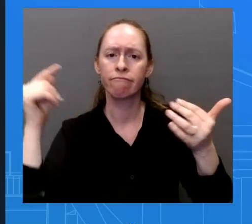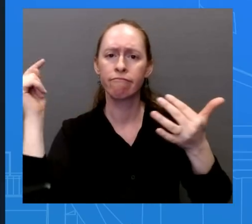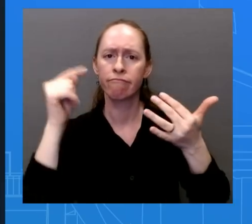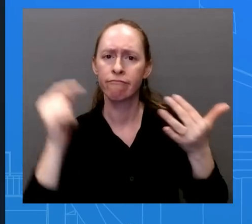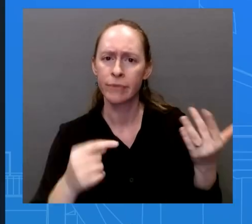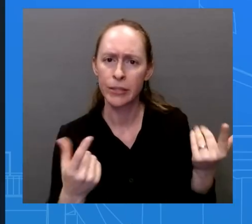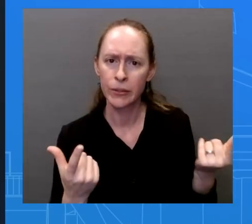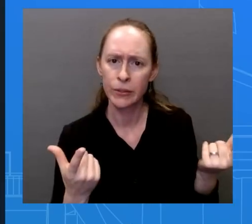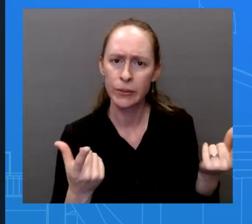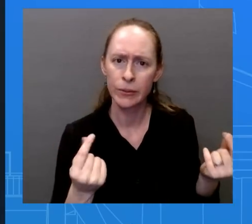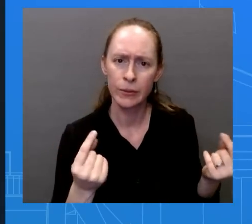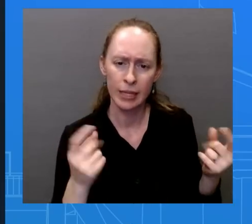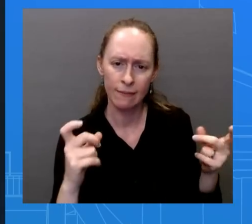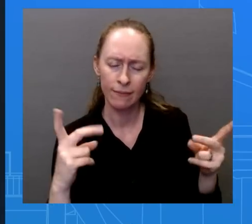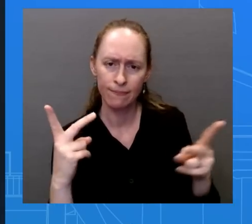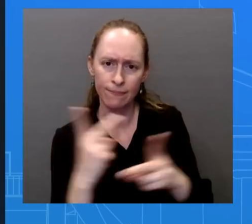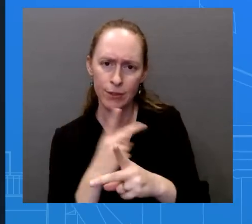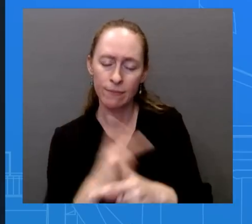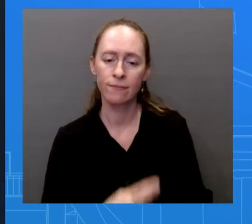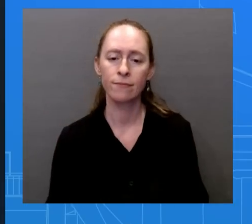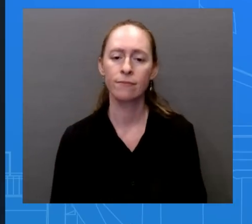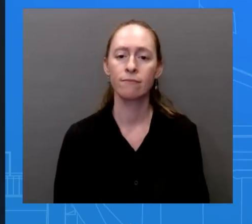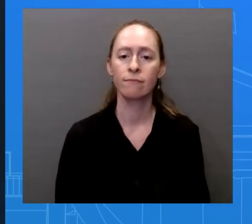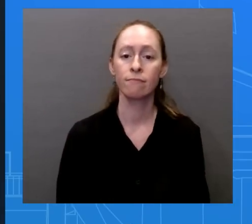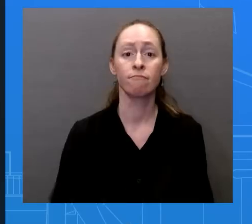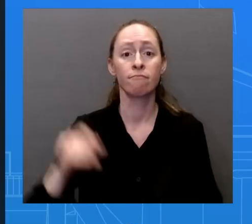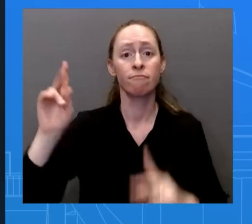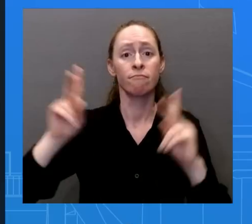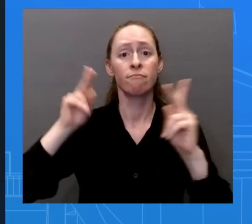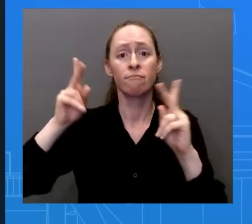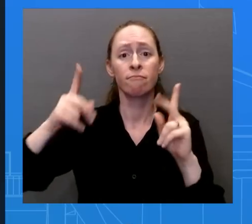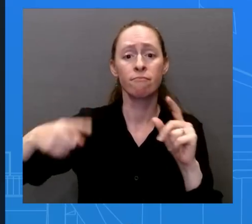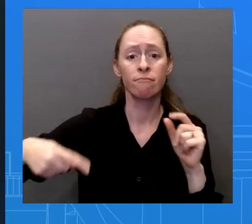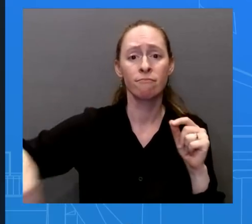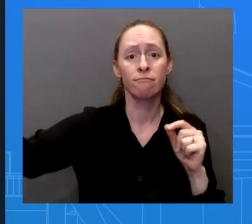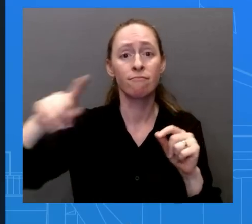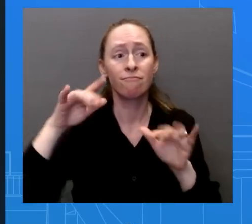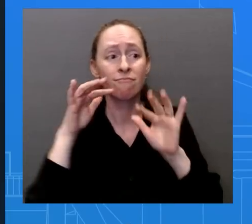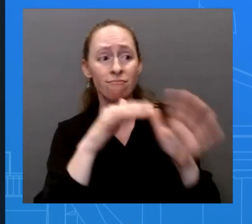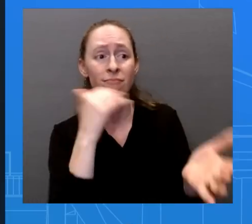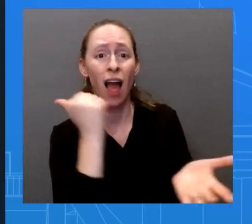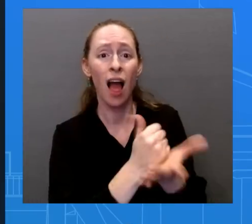aimed at halting the spread of cholera, as you know,